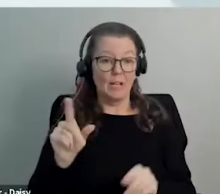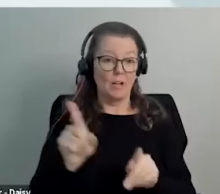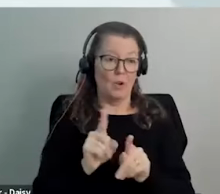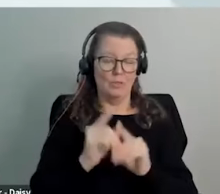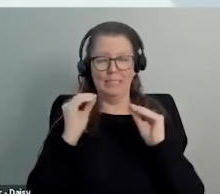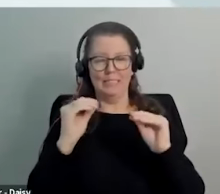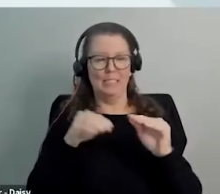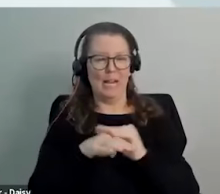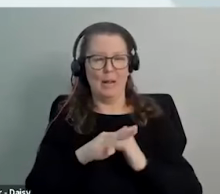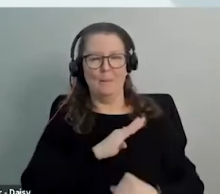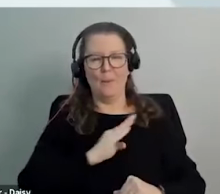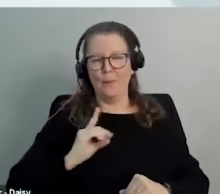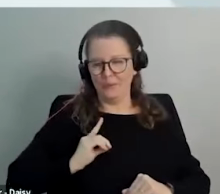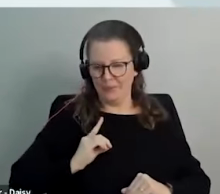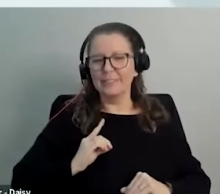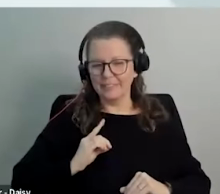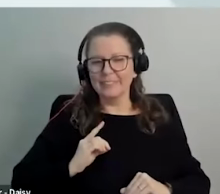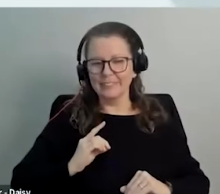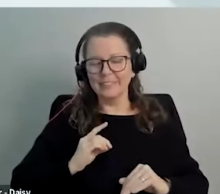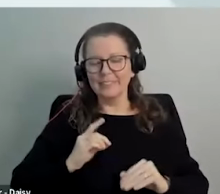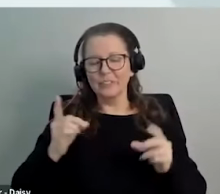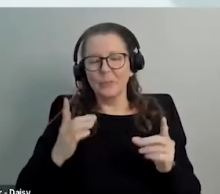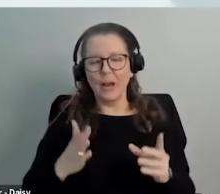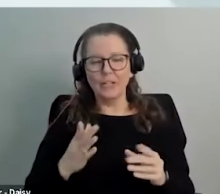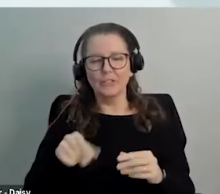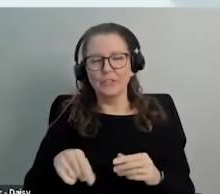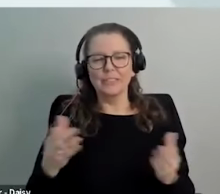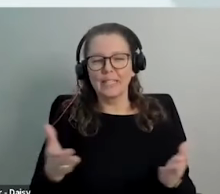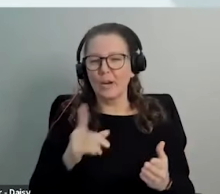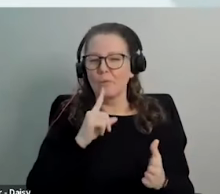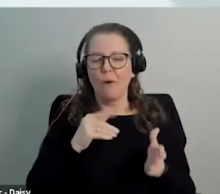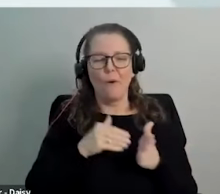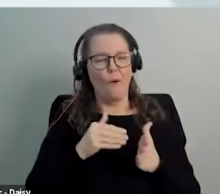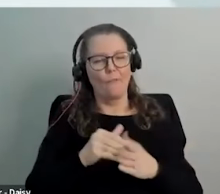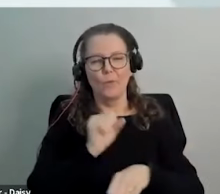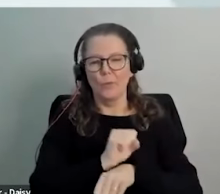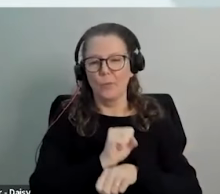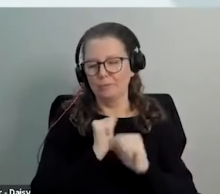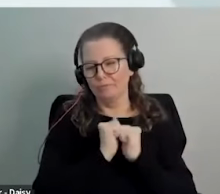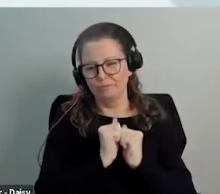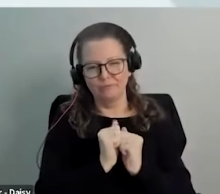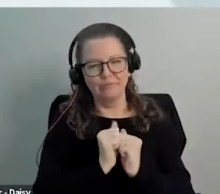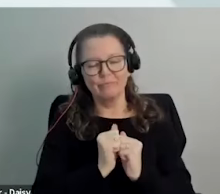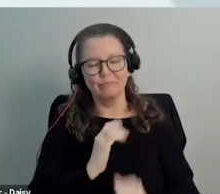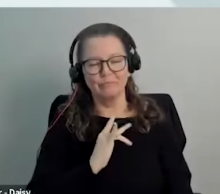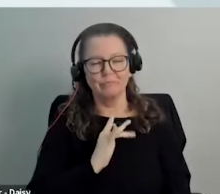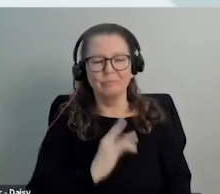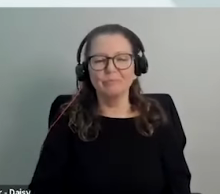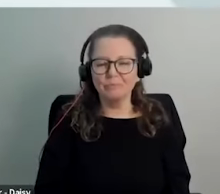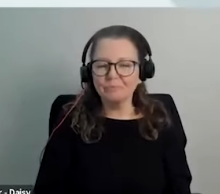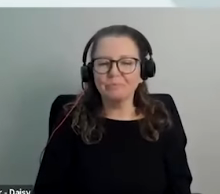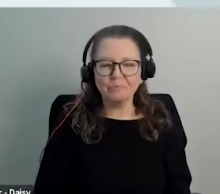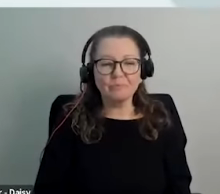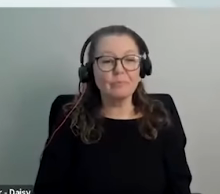And so we get to work with her very often, and really enjoy being able to do that. So, Meena, with that,